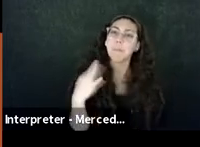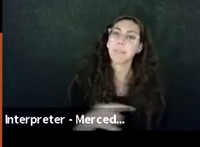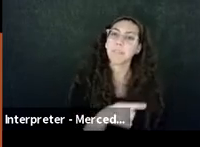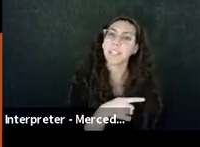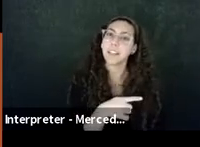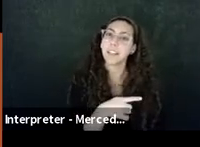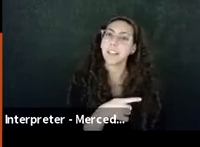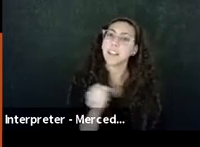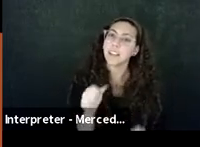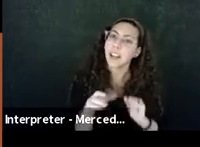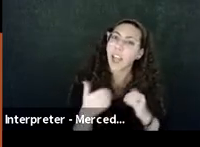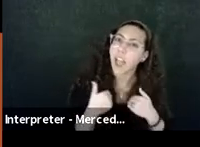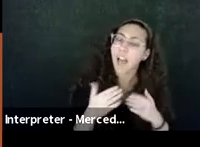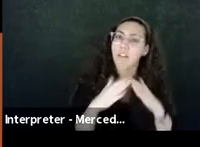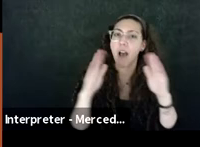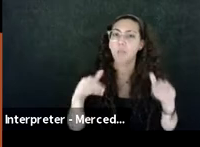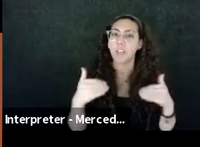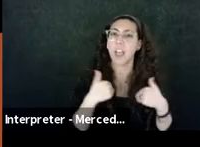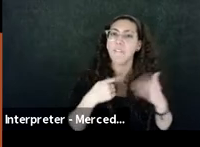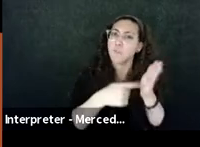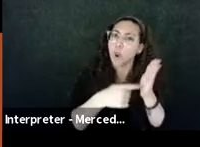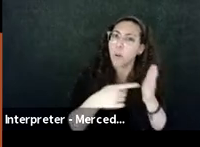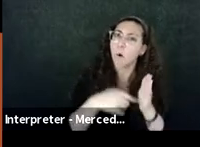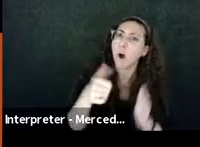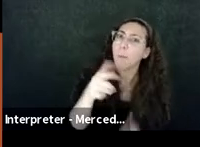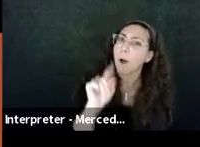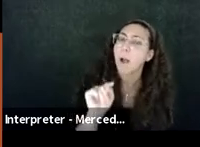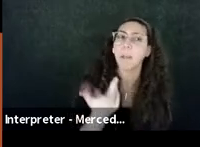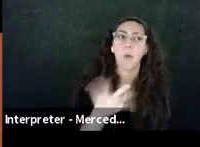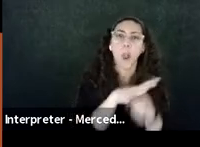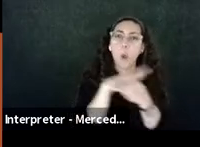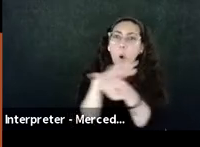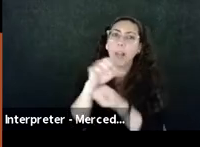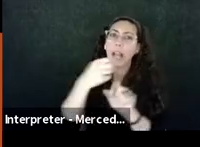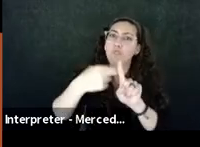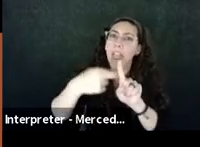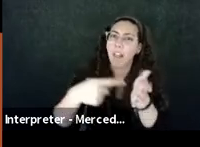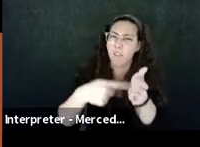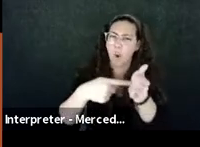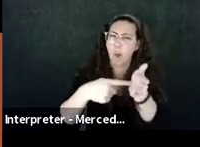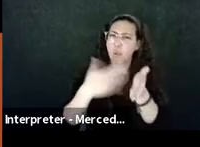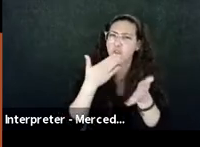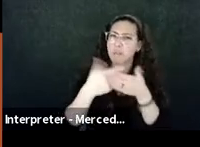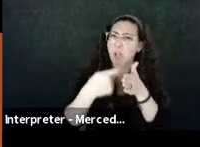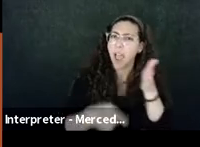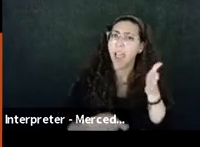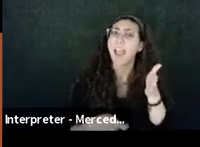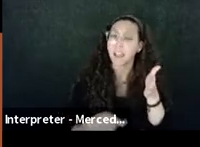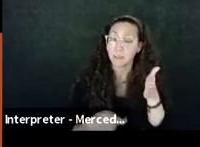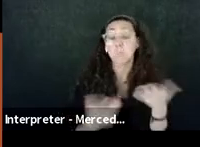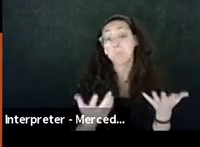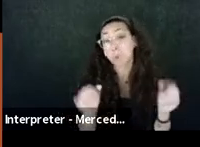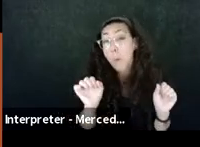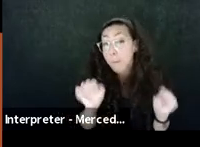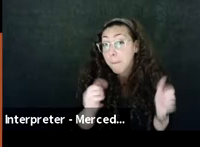Natalie Chavez: You know apartment complexes and locations where we know that they can actually rent at an affordable rate and potentially get even preference so